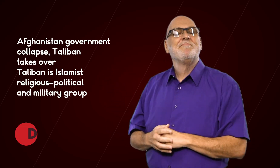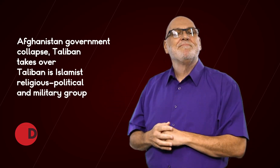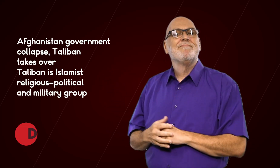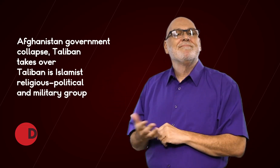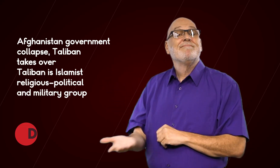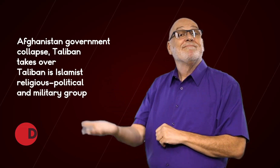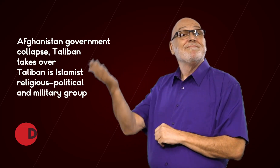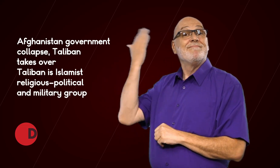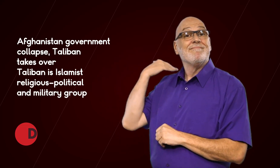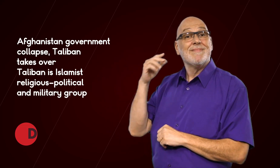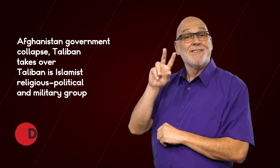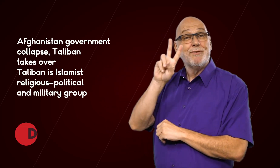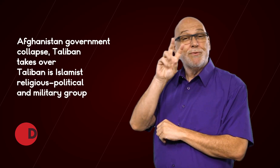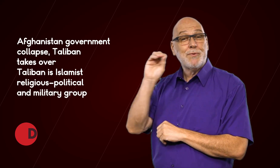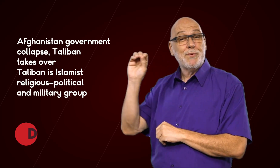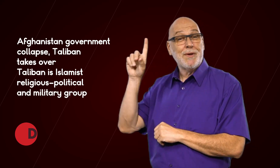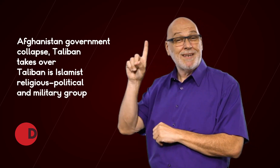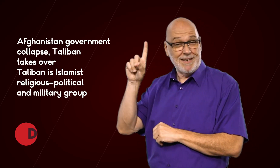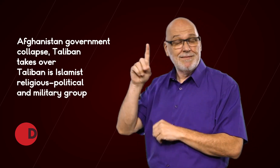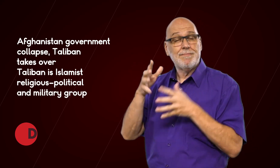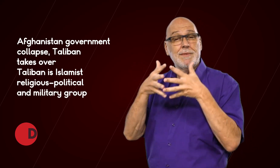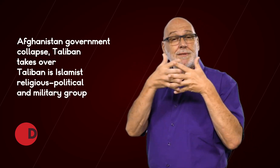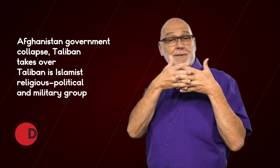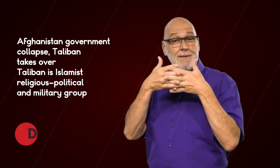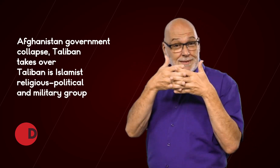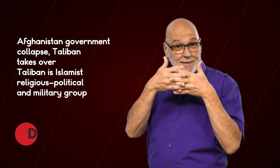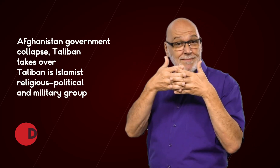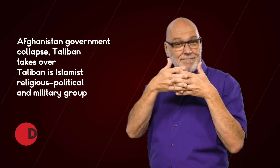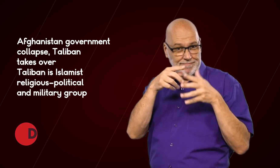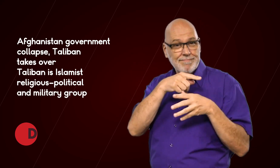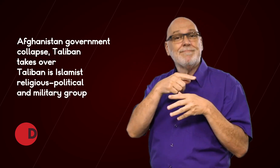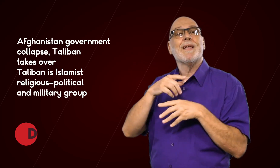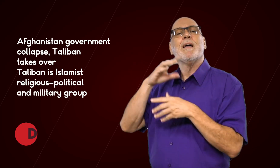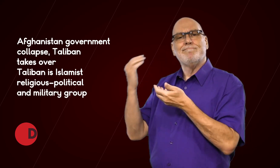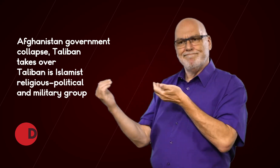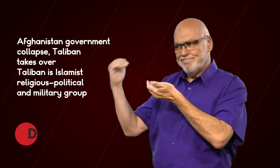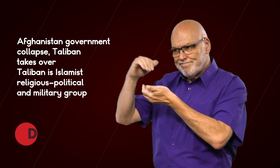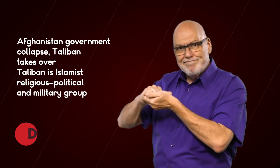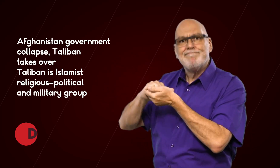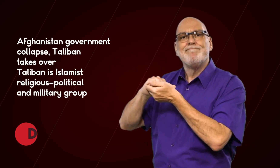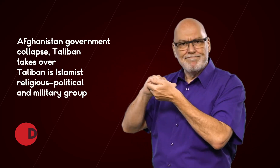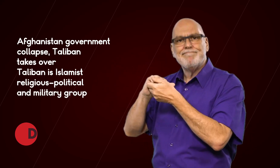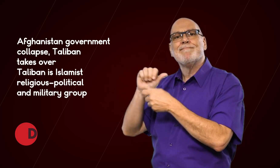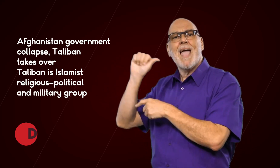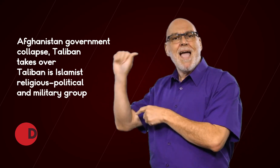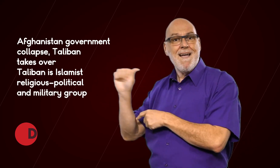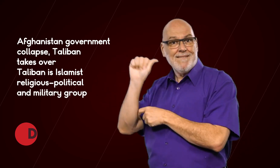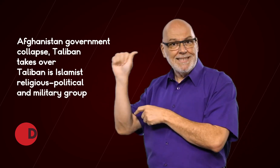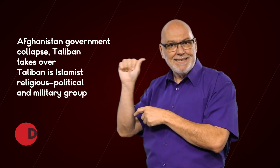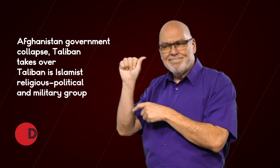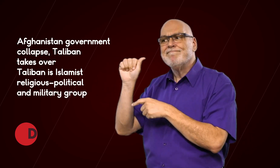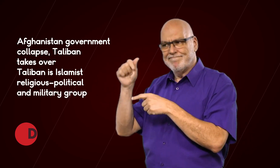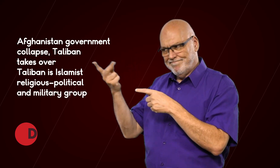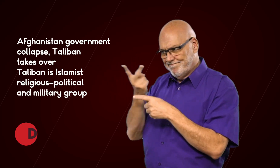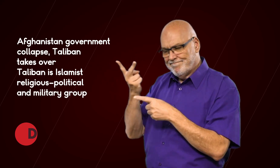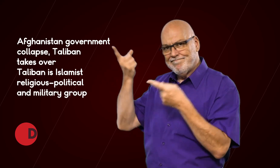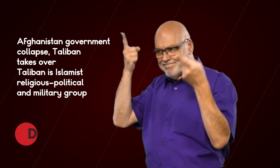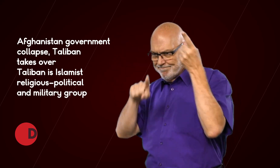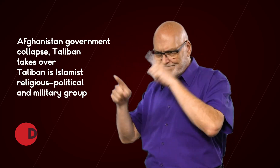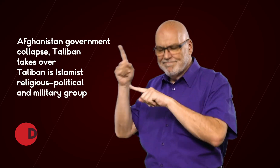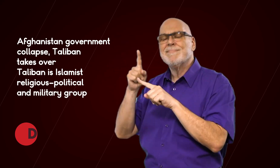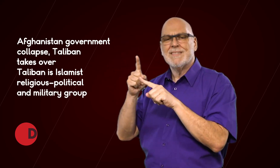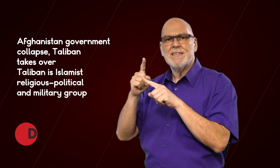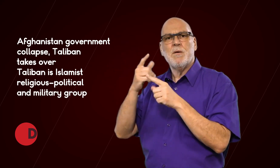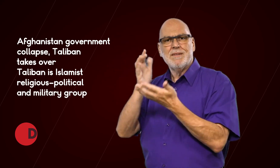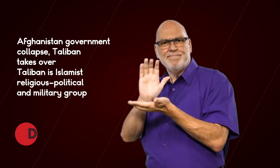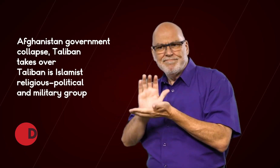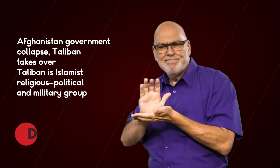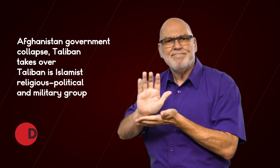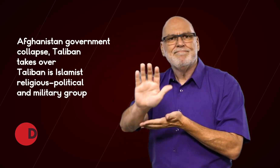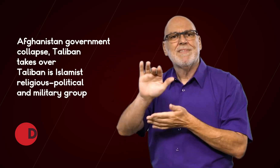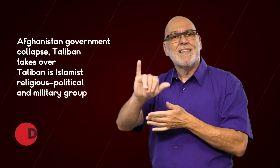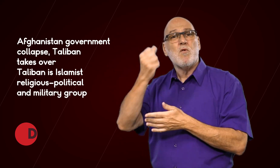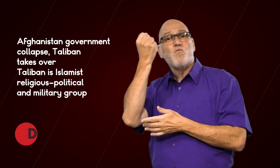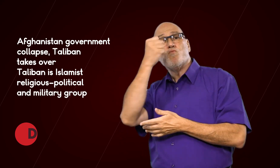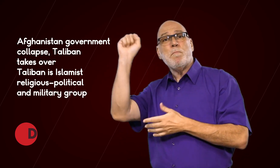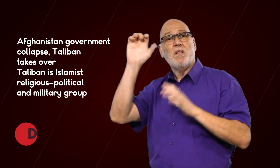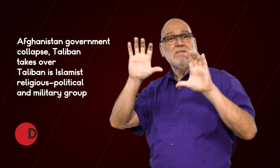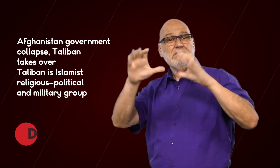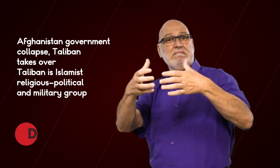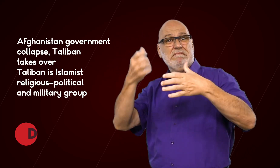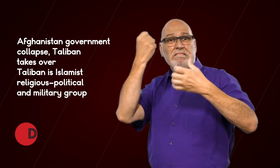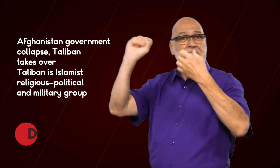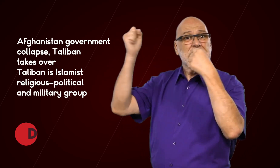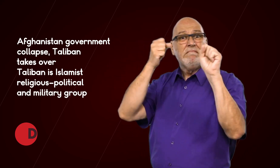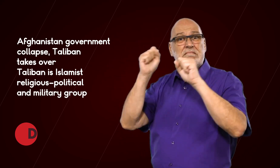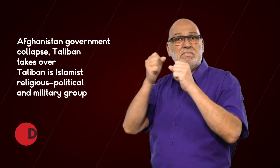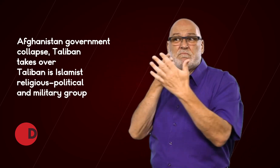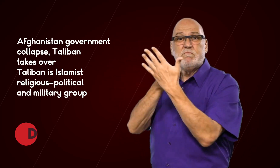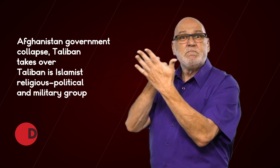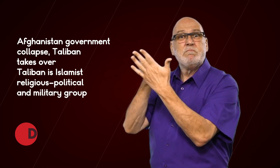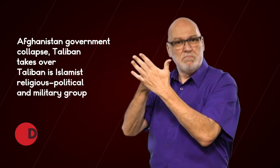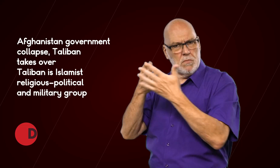In 2001, the U.S. and its allies invaded Afghanistan to remove the rebels from